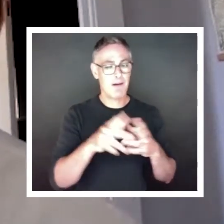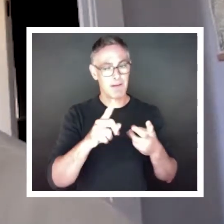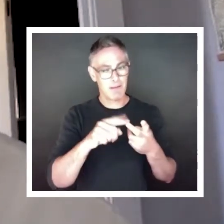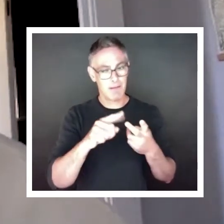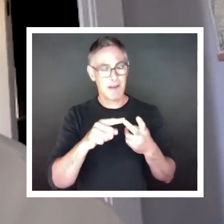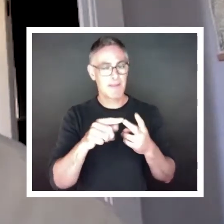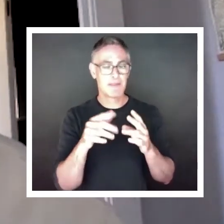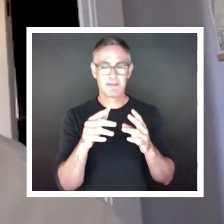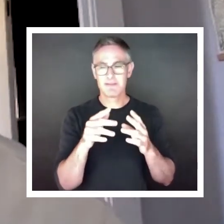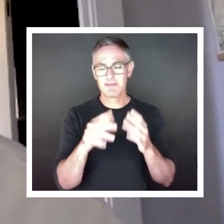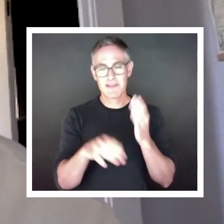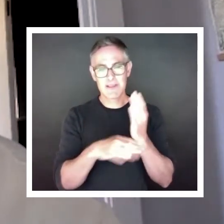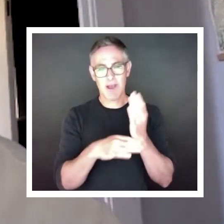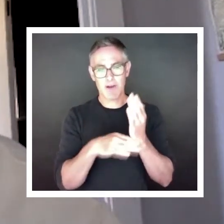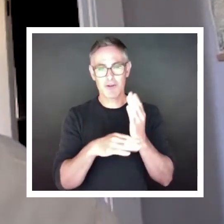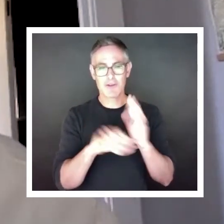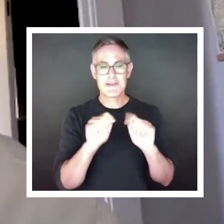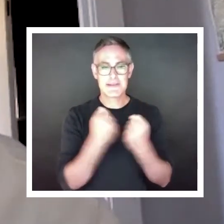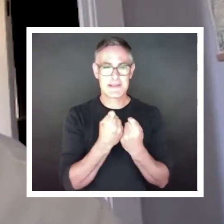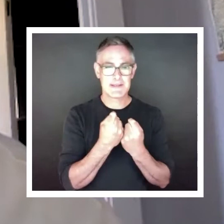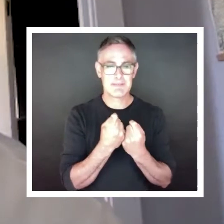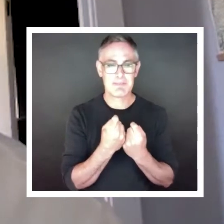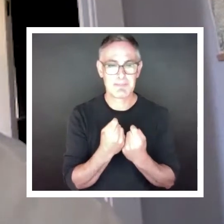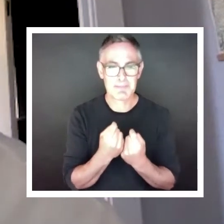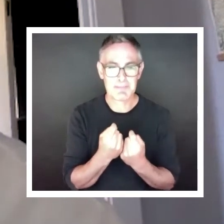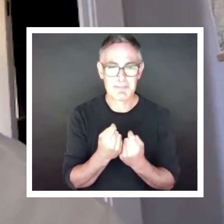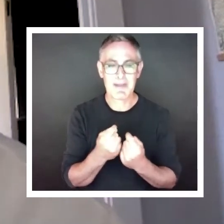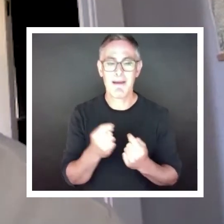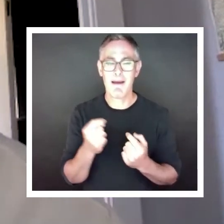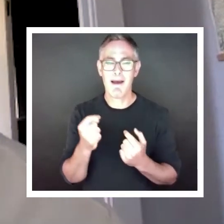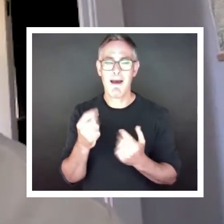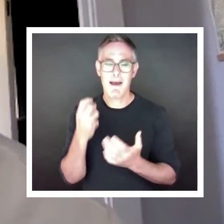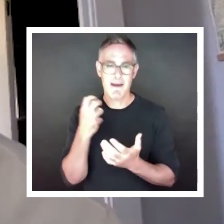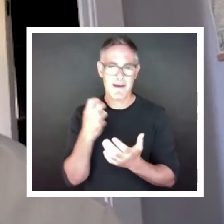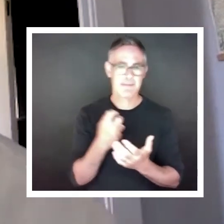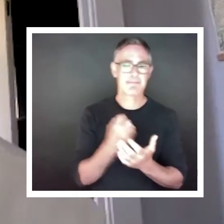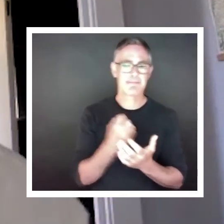I got a lot of job experience in college.